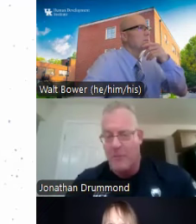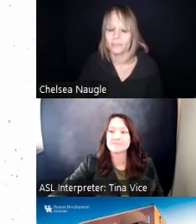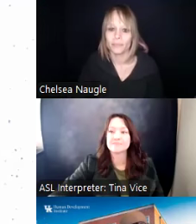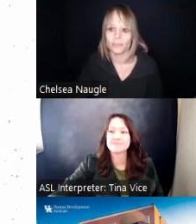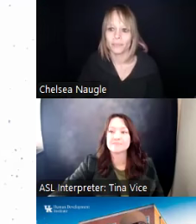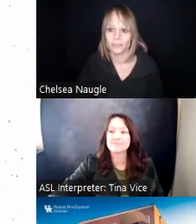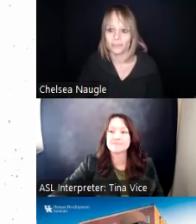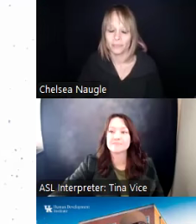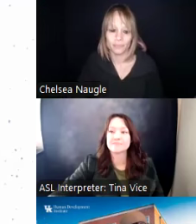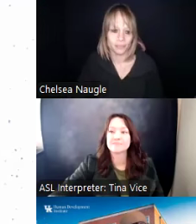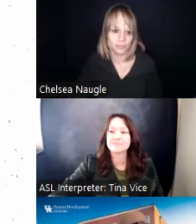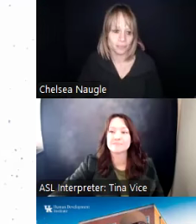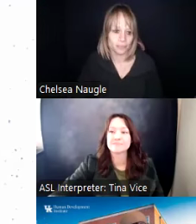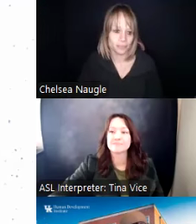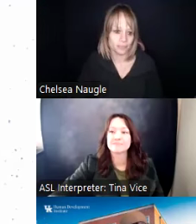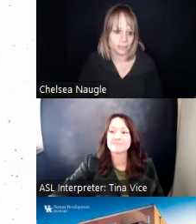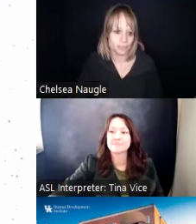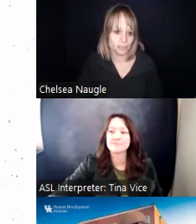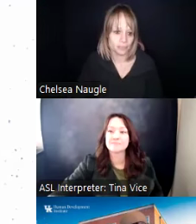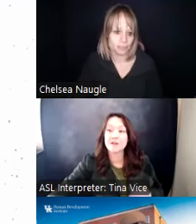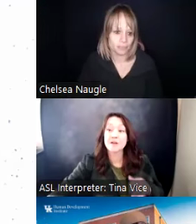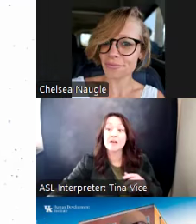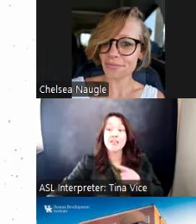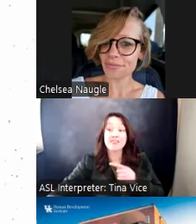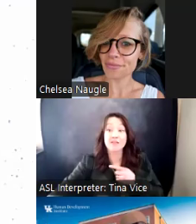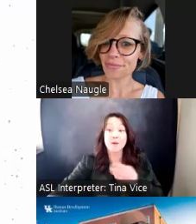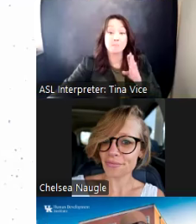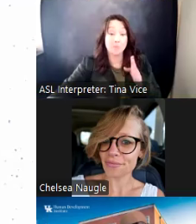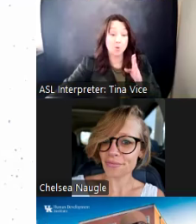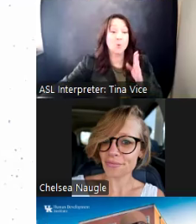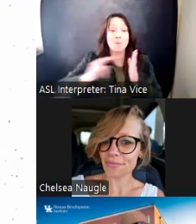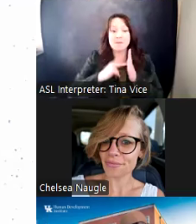watching for more than three years now. uh the Red Line uh that that kid uh